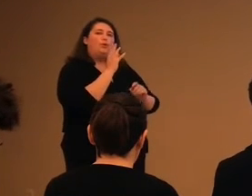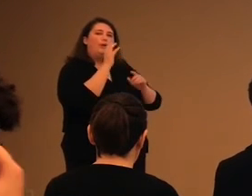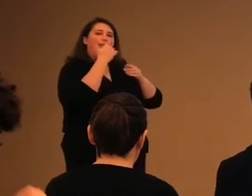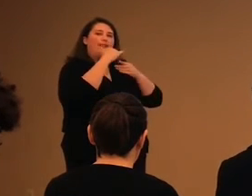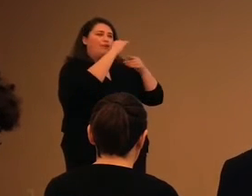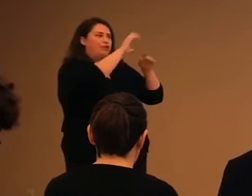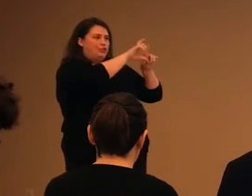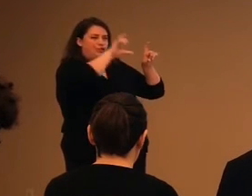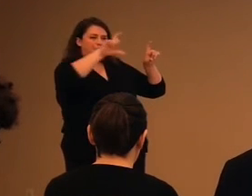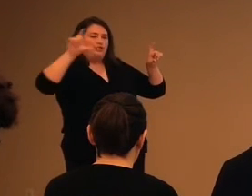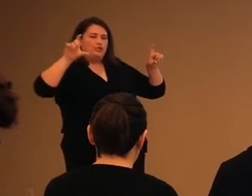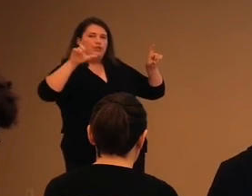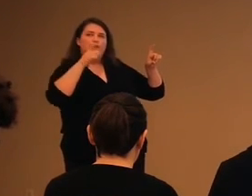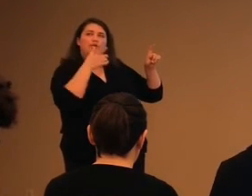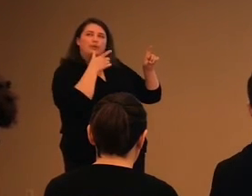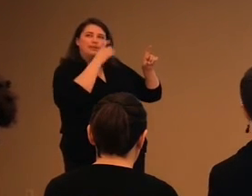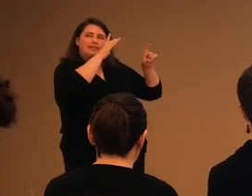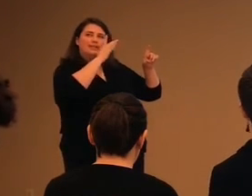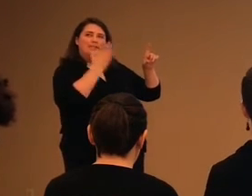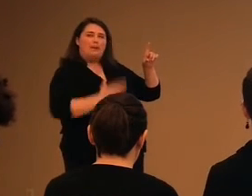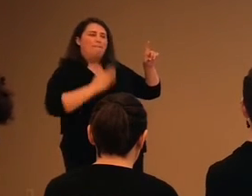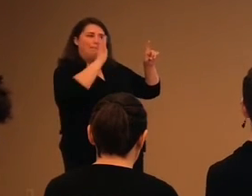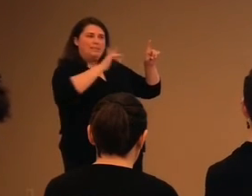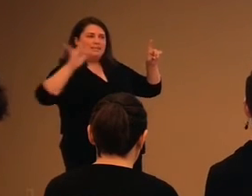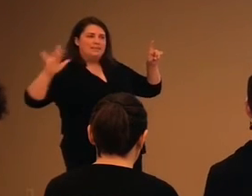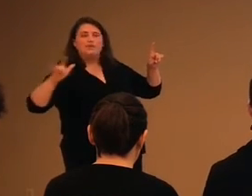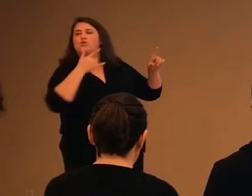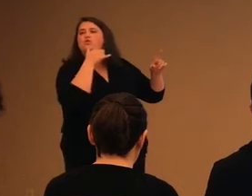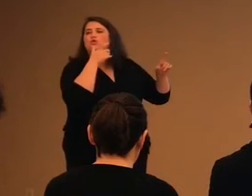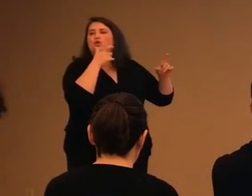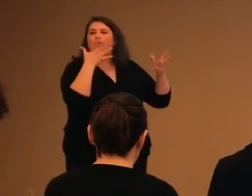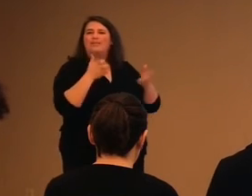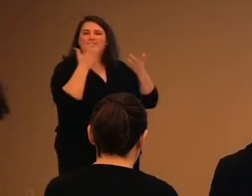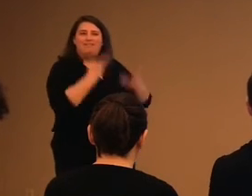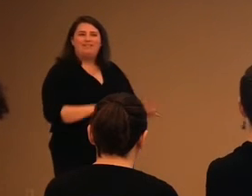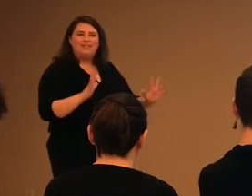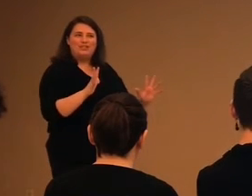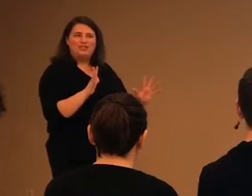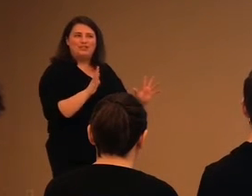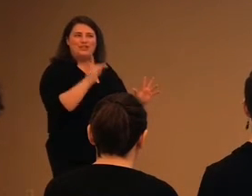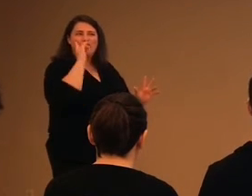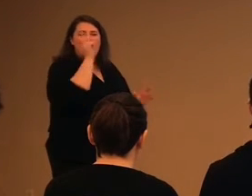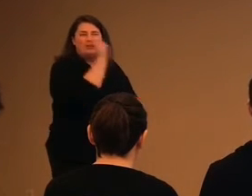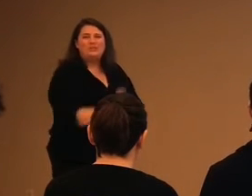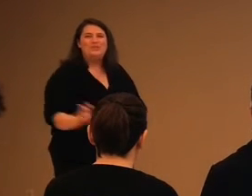Who would like to complete the puzzle for the bonus prize in the trip to Hawaii? What does it say?